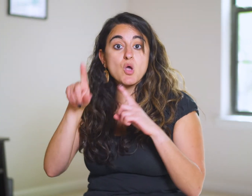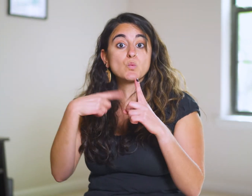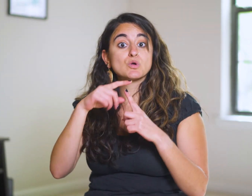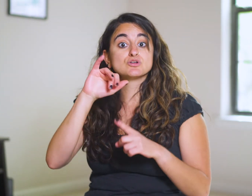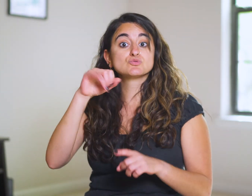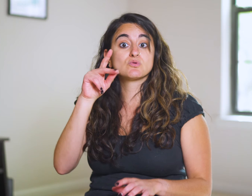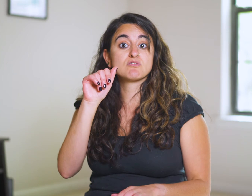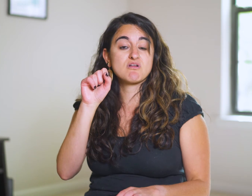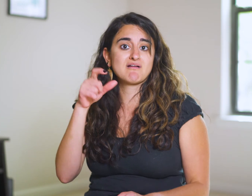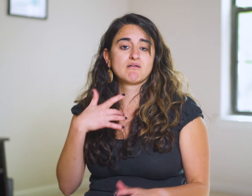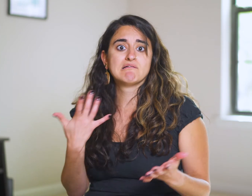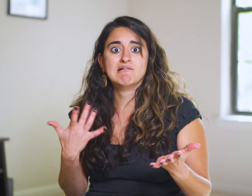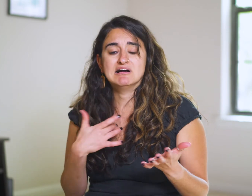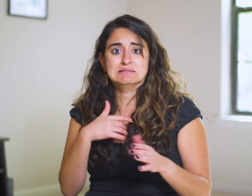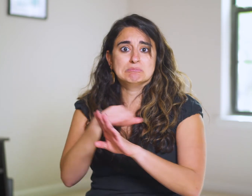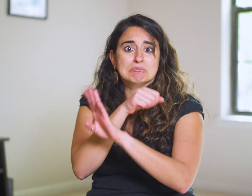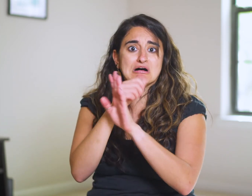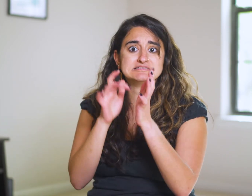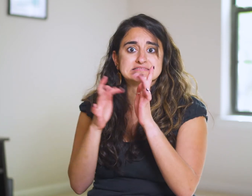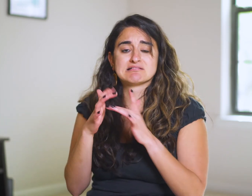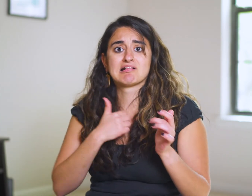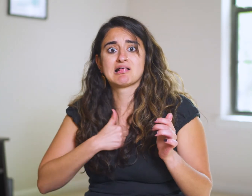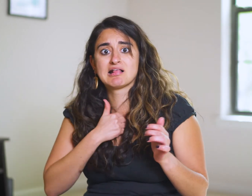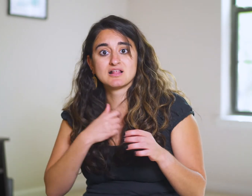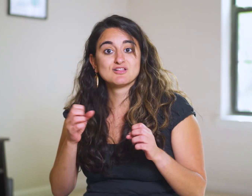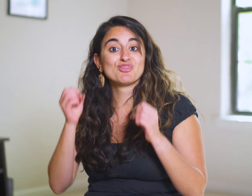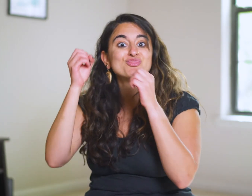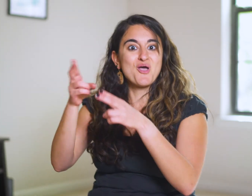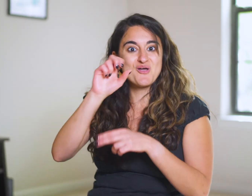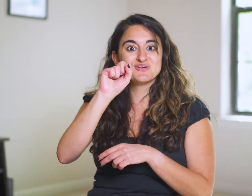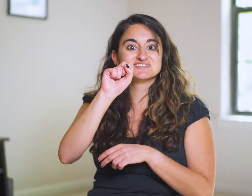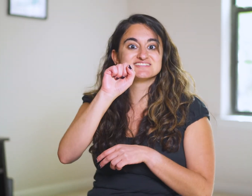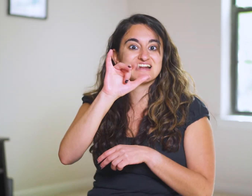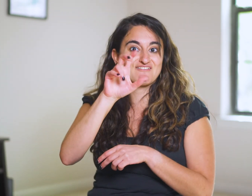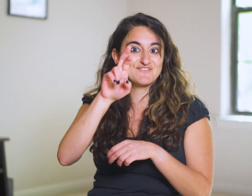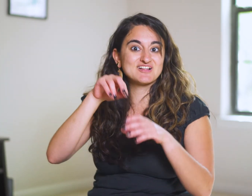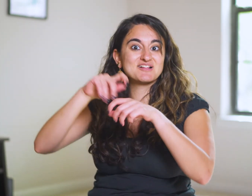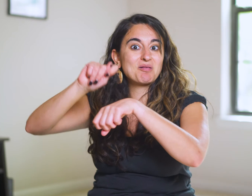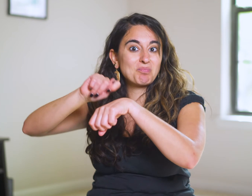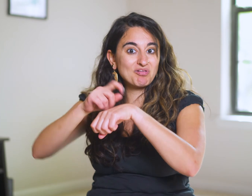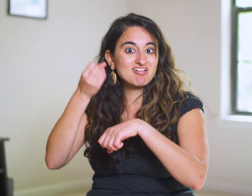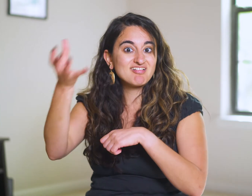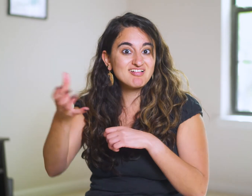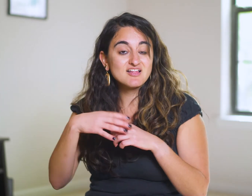and when Judas regrets betraying Jesus, he throws the silver into the temple,